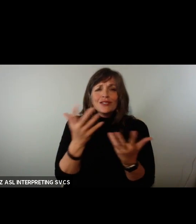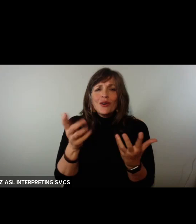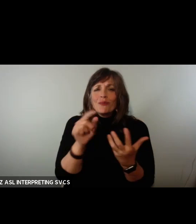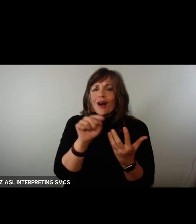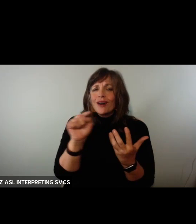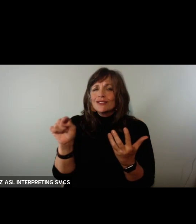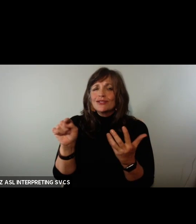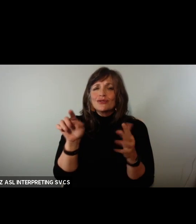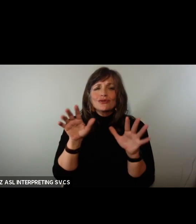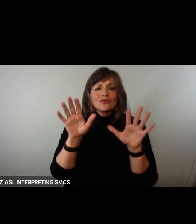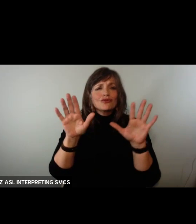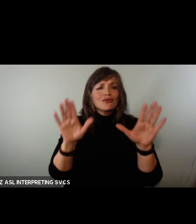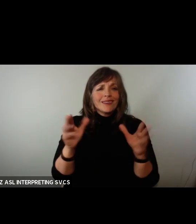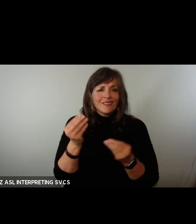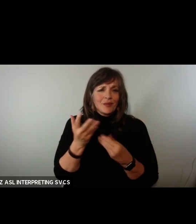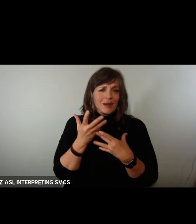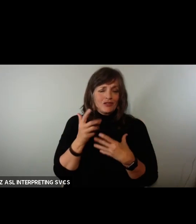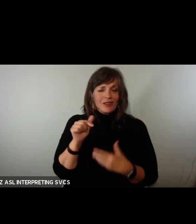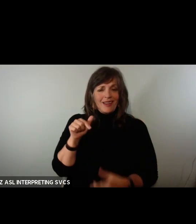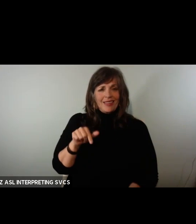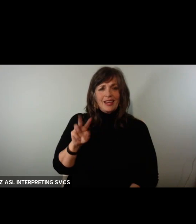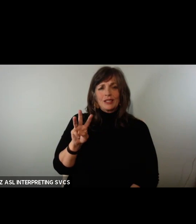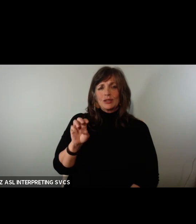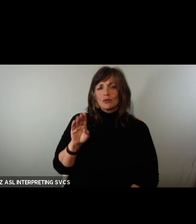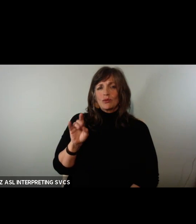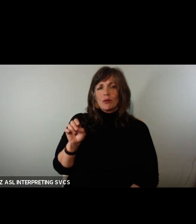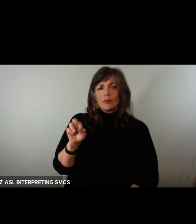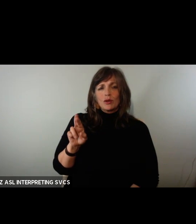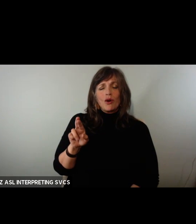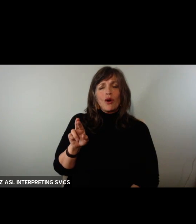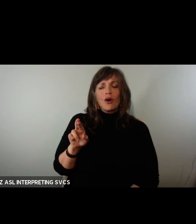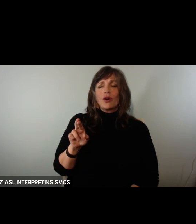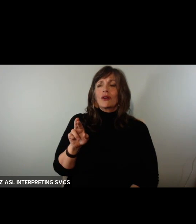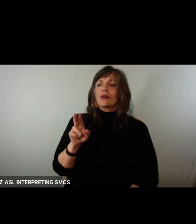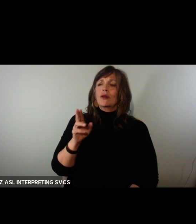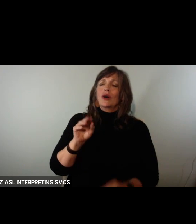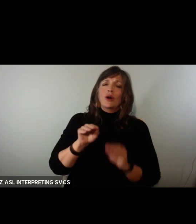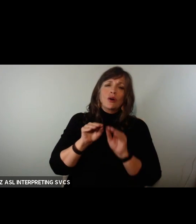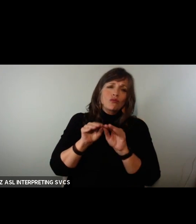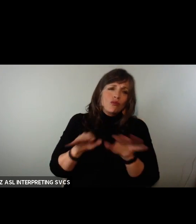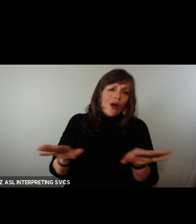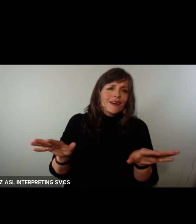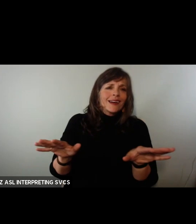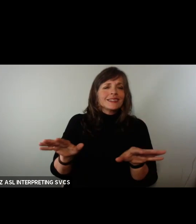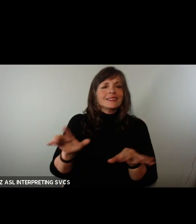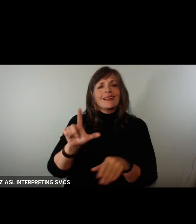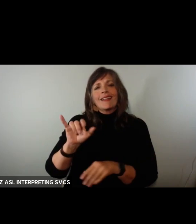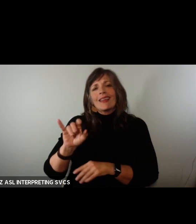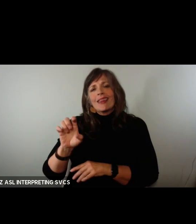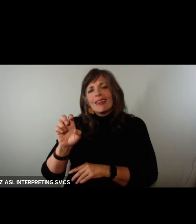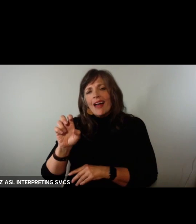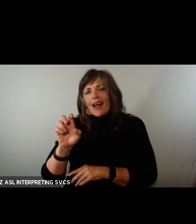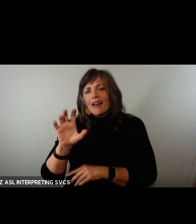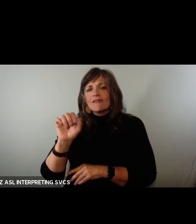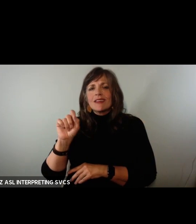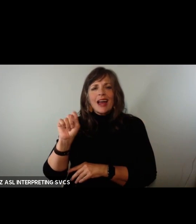This webinar, broadcast, live cast, whatever it's called is being recorded,